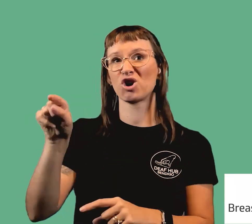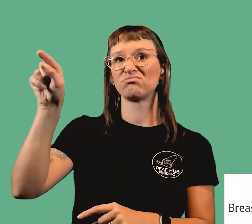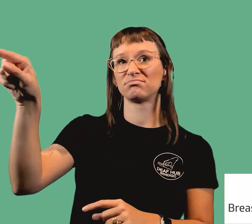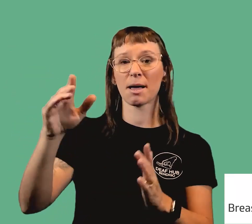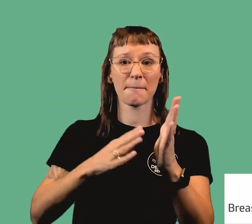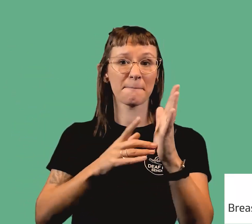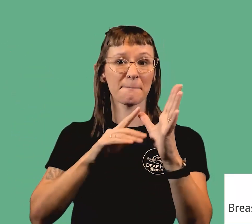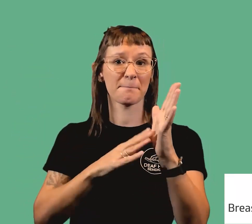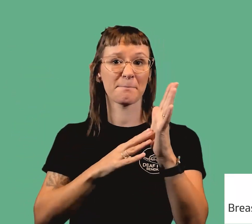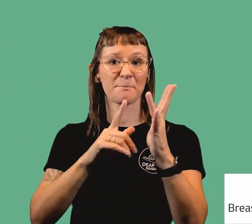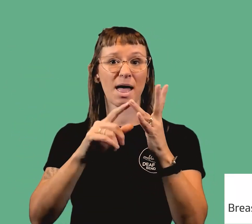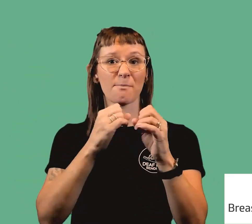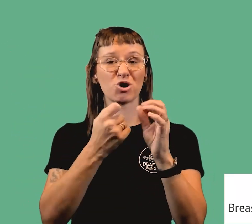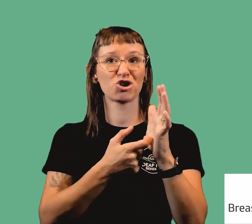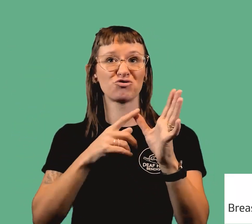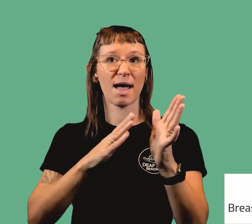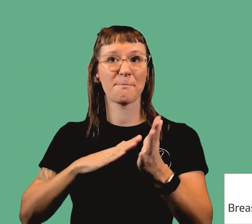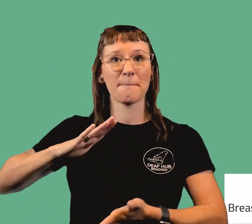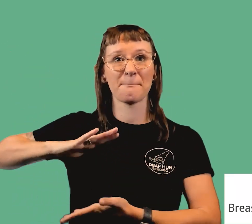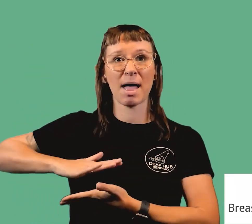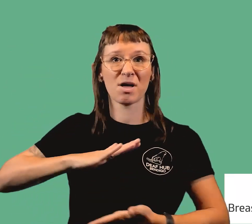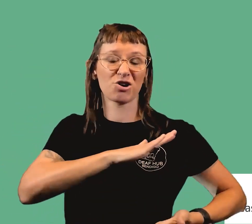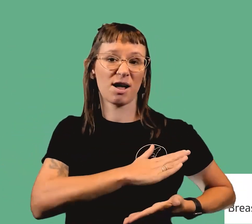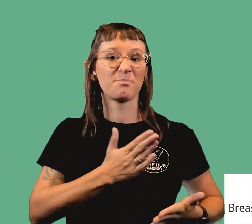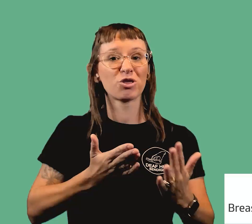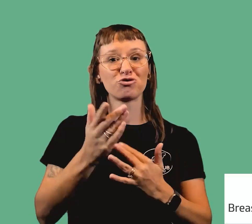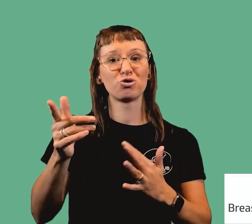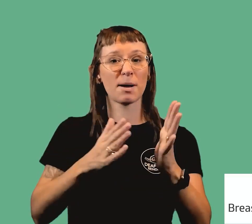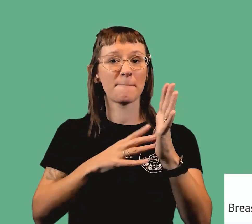mammogram which is supported by Medicare and not part of the BreastScreen program.